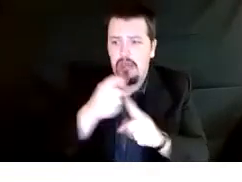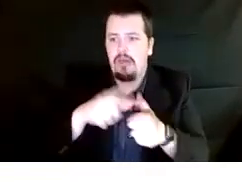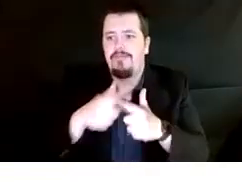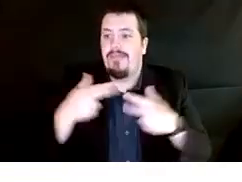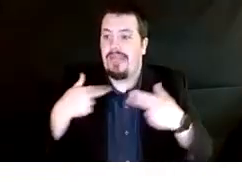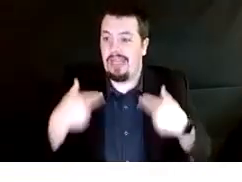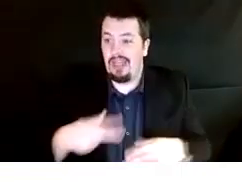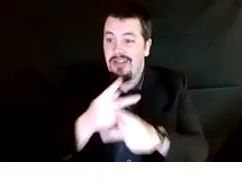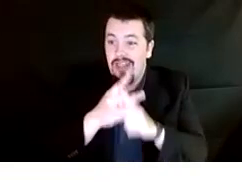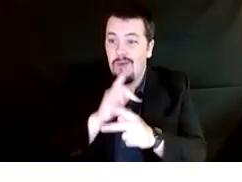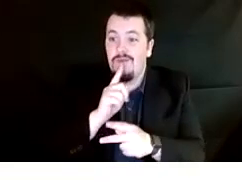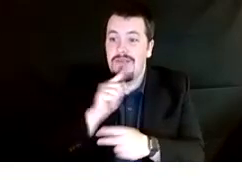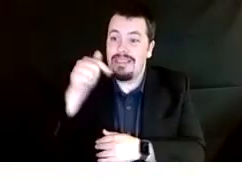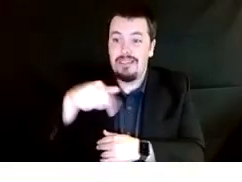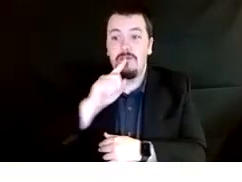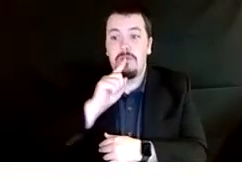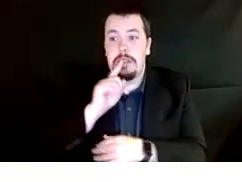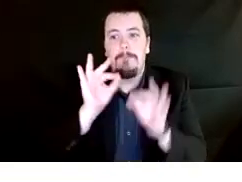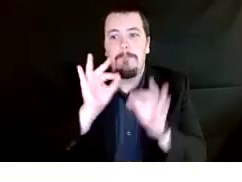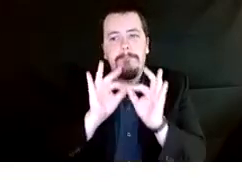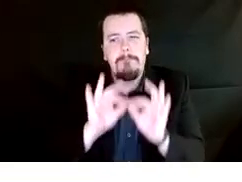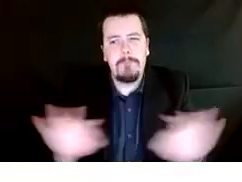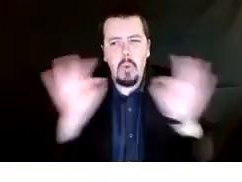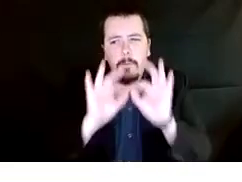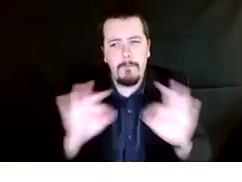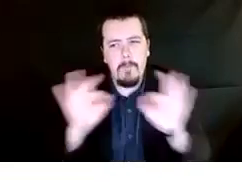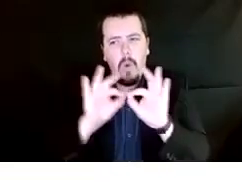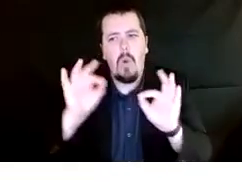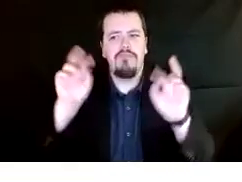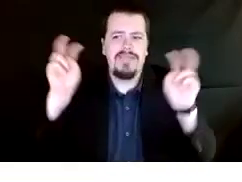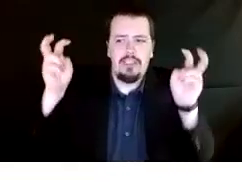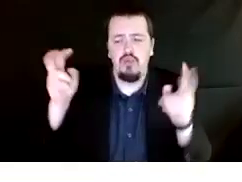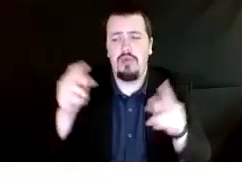that this was a critical, critical issue so the importance of access to health care for